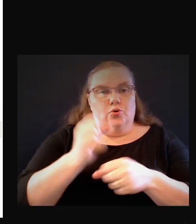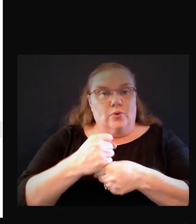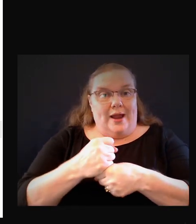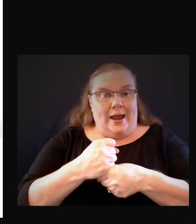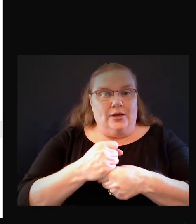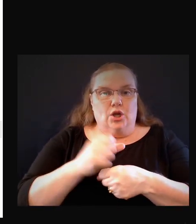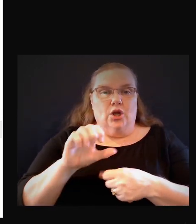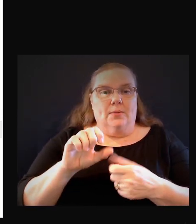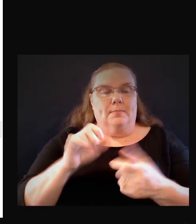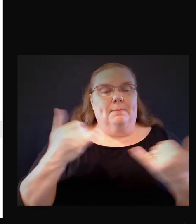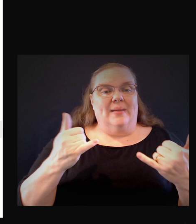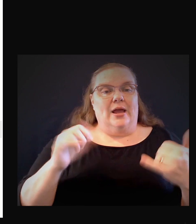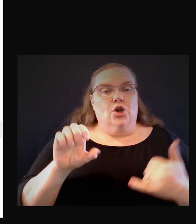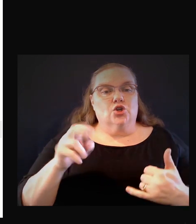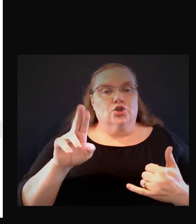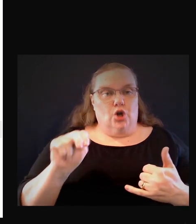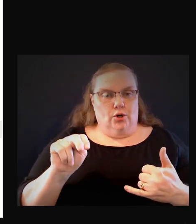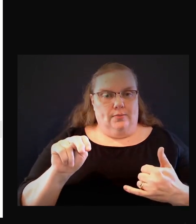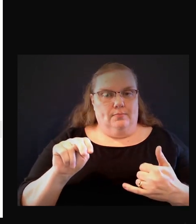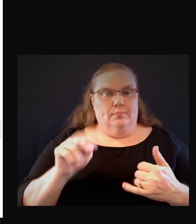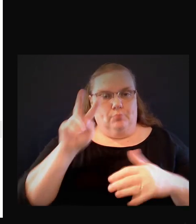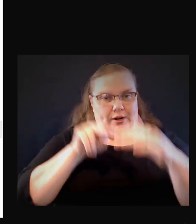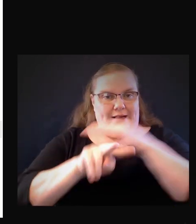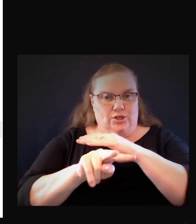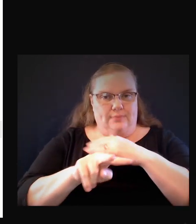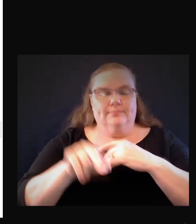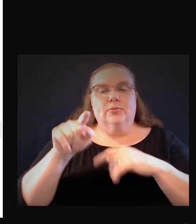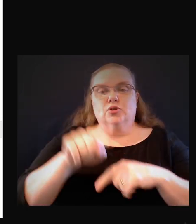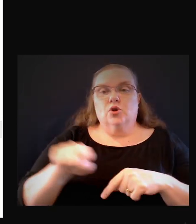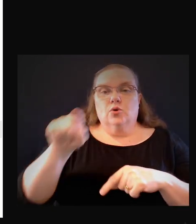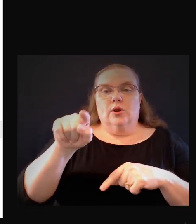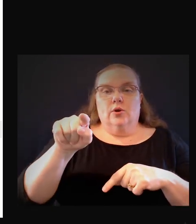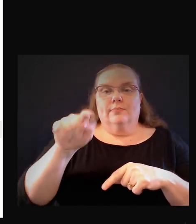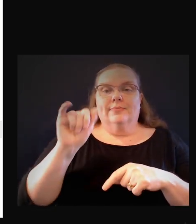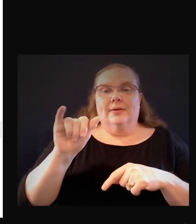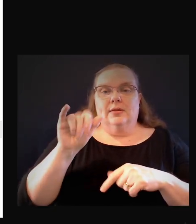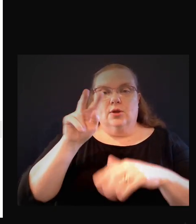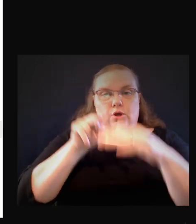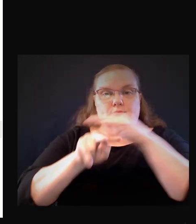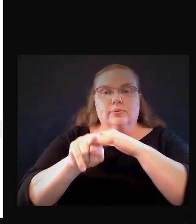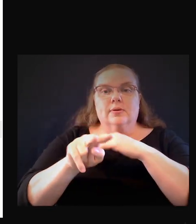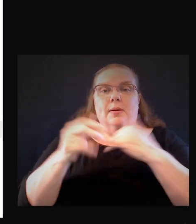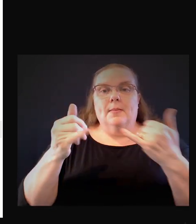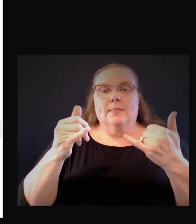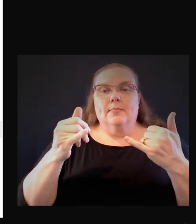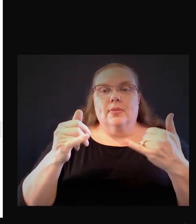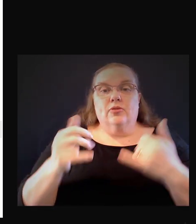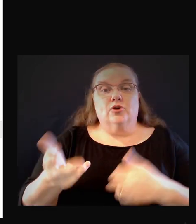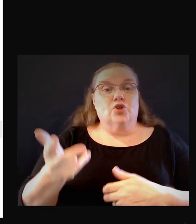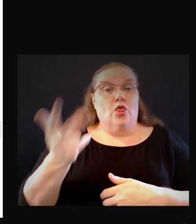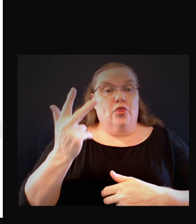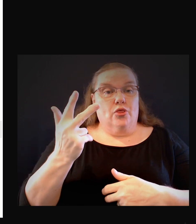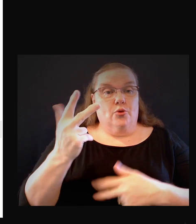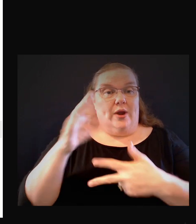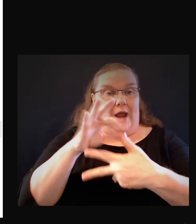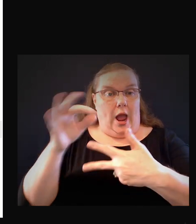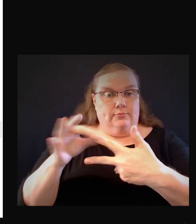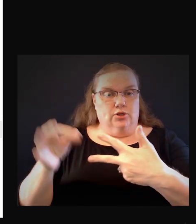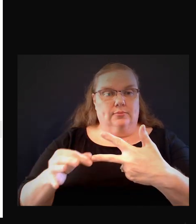Go and navigate up to Churn prediction. Here you are going to see three options. High, low or medium risk.